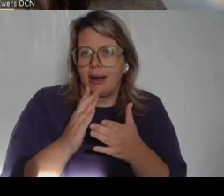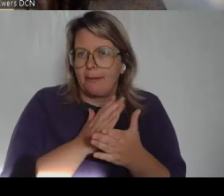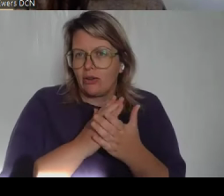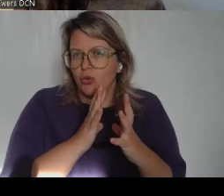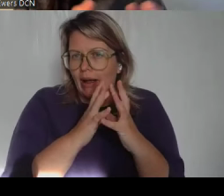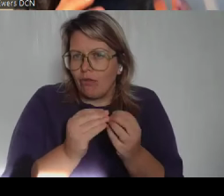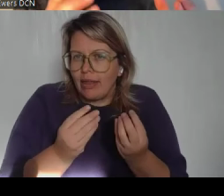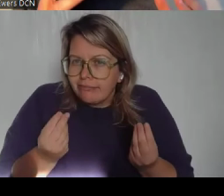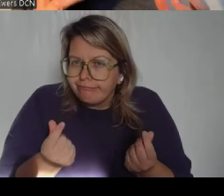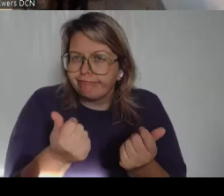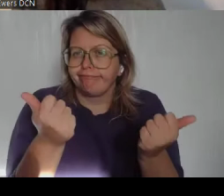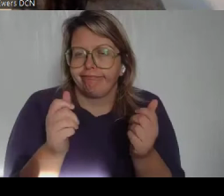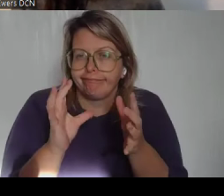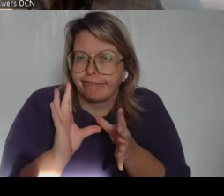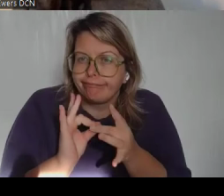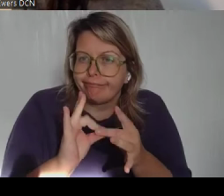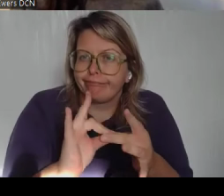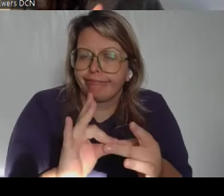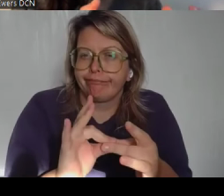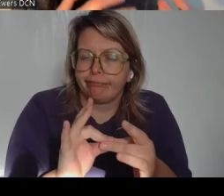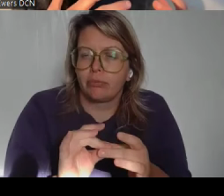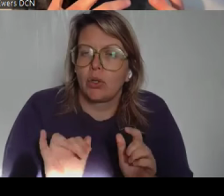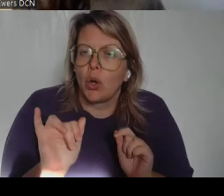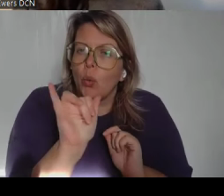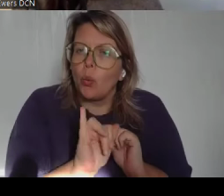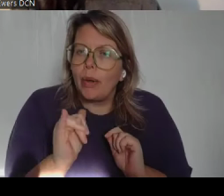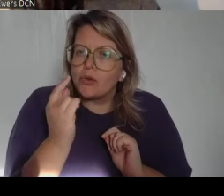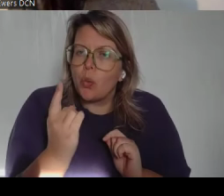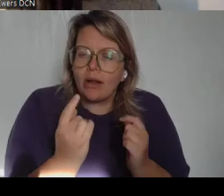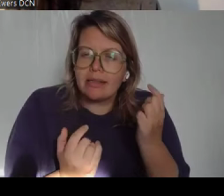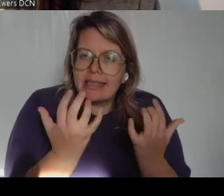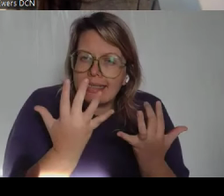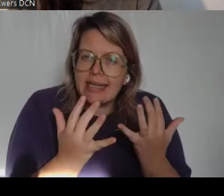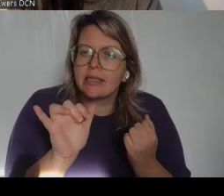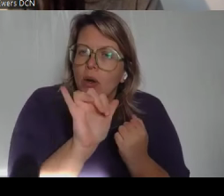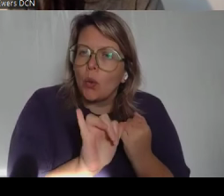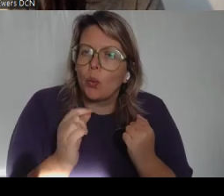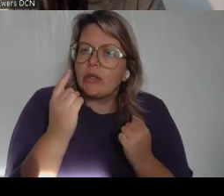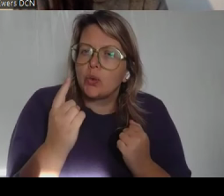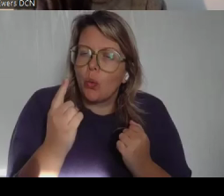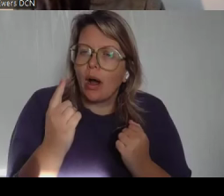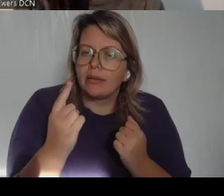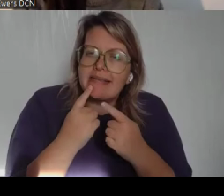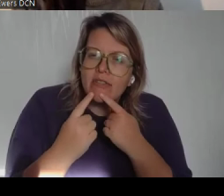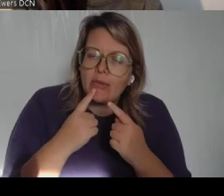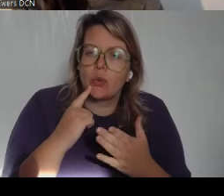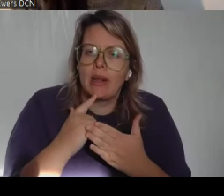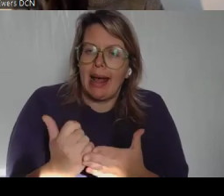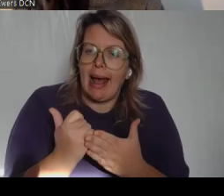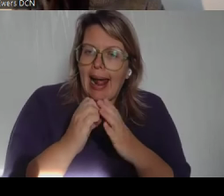what stats, what results, what performance can really help you inform your decision making.